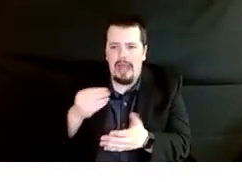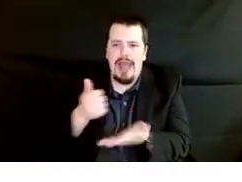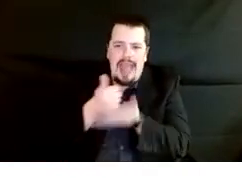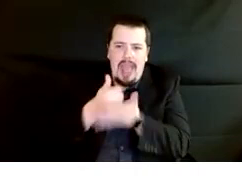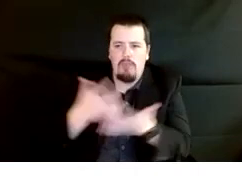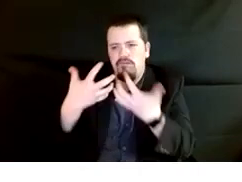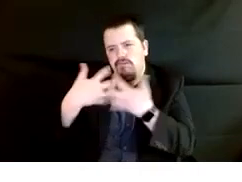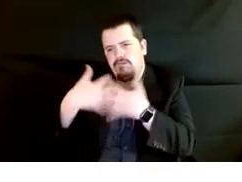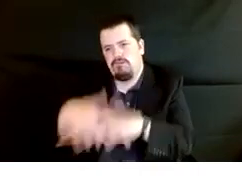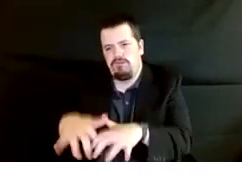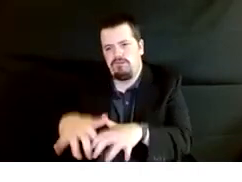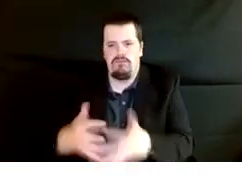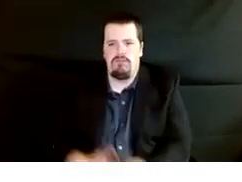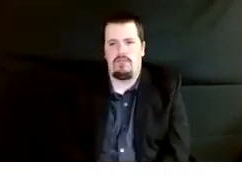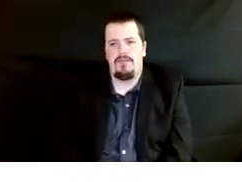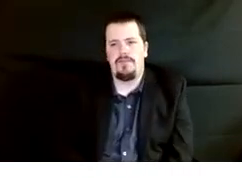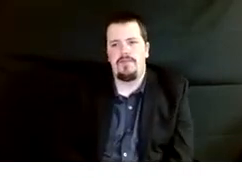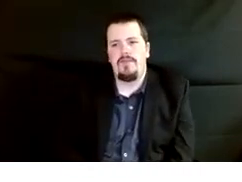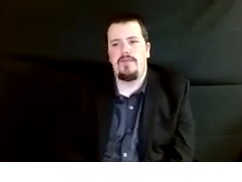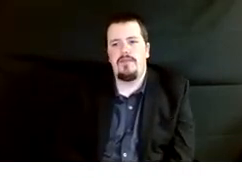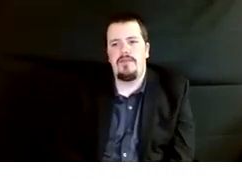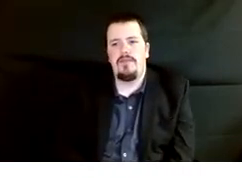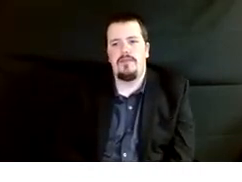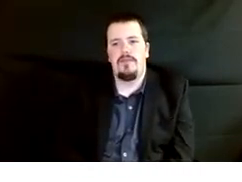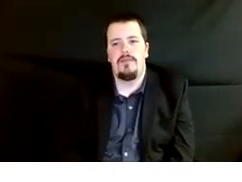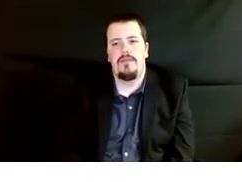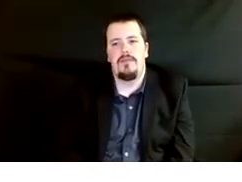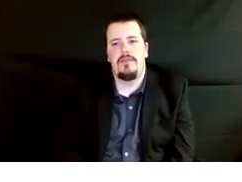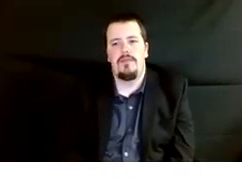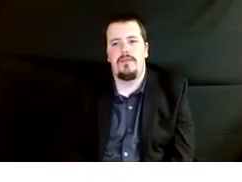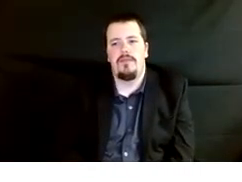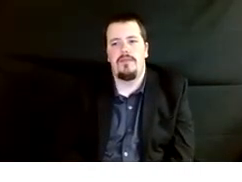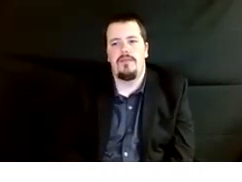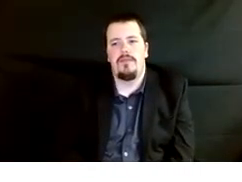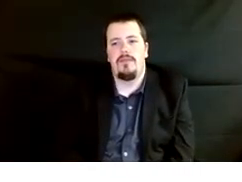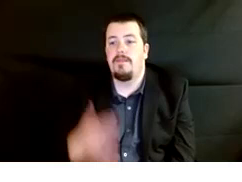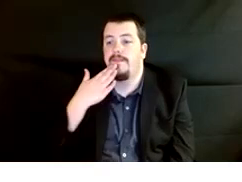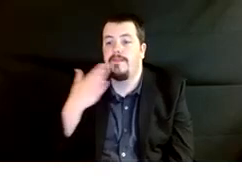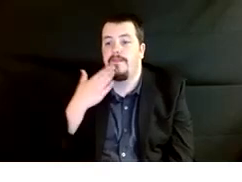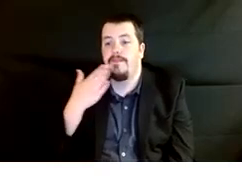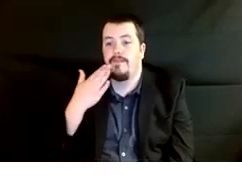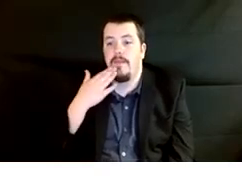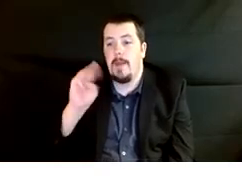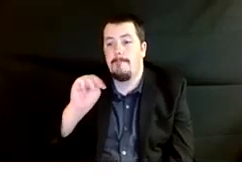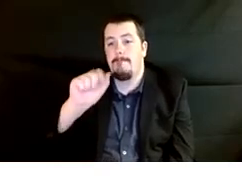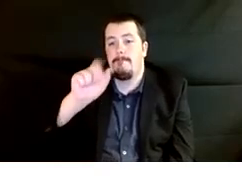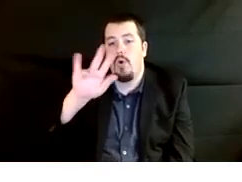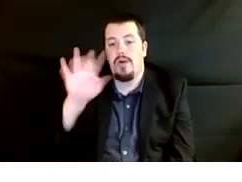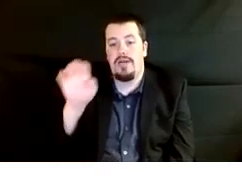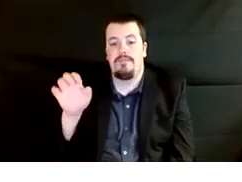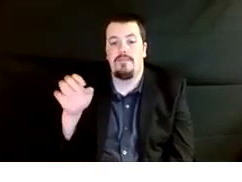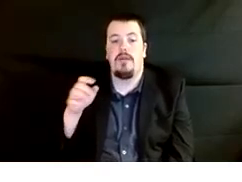great, thanks so much Martie, um I'm gonna just recap the session that we just had and the